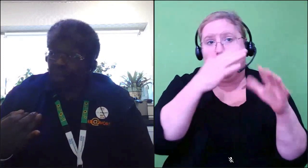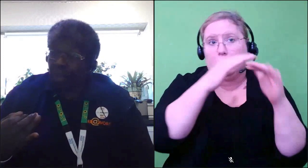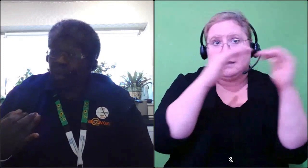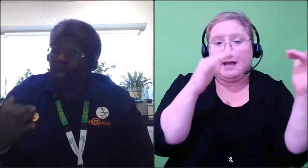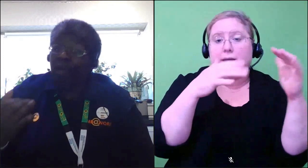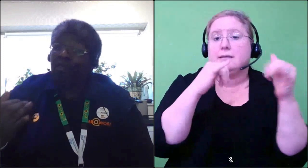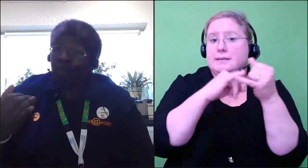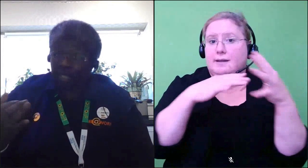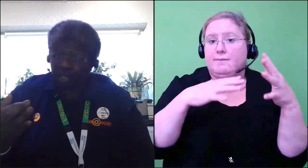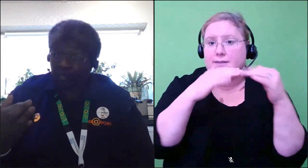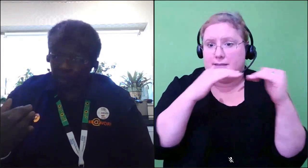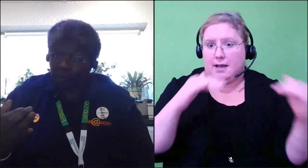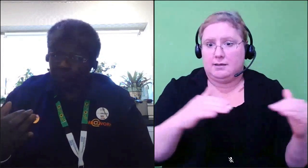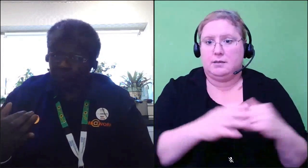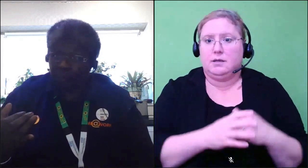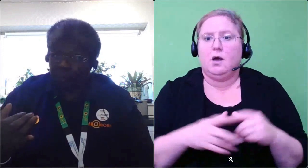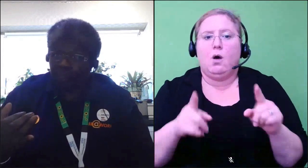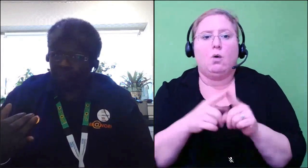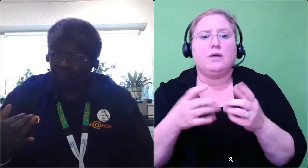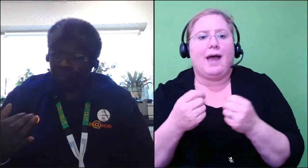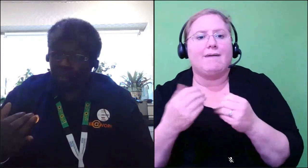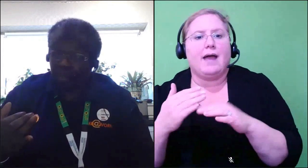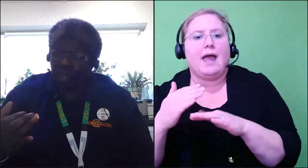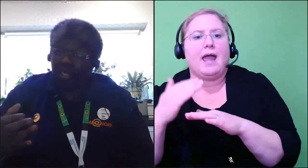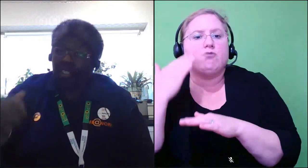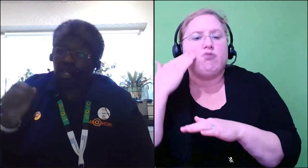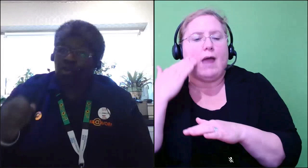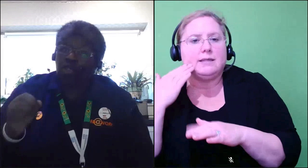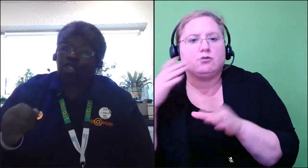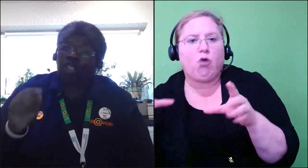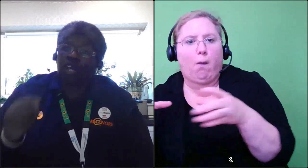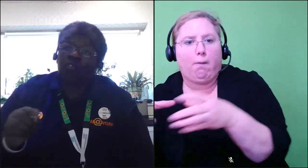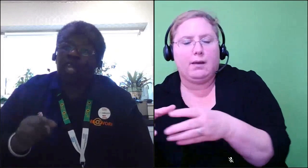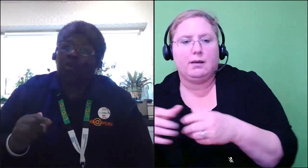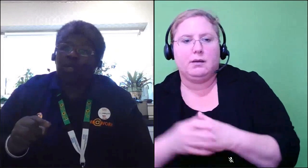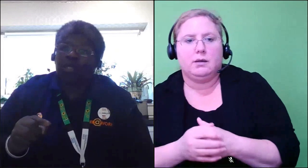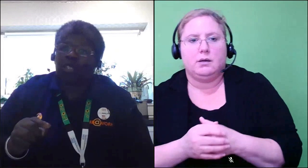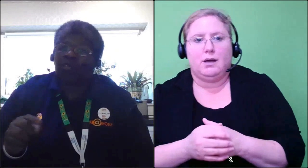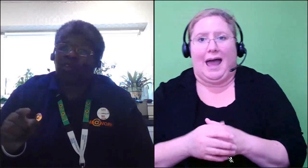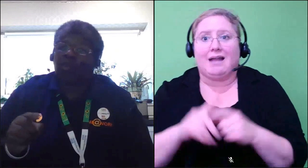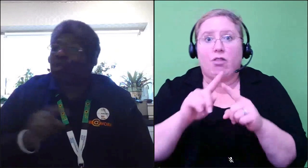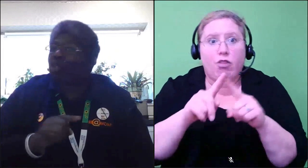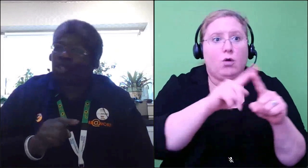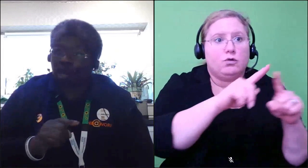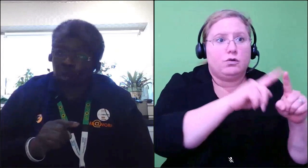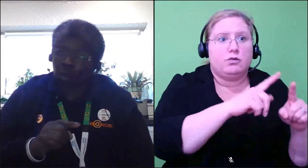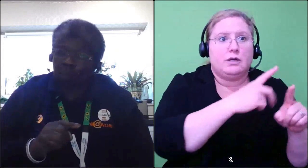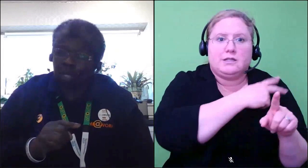And we have a race group, and it's those sort of staff networks that a few months ago the